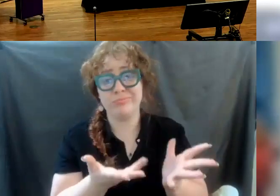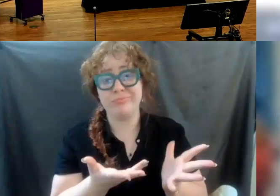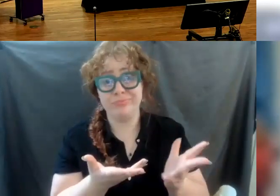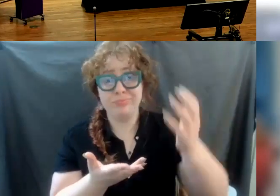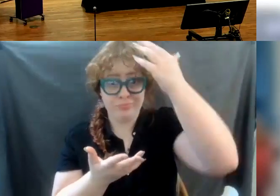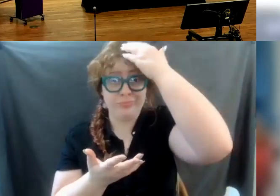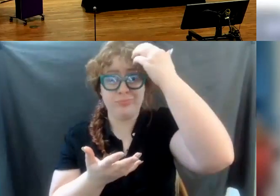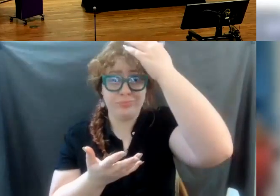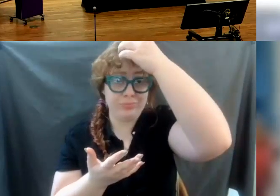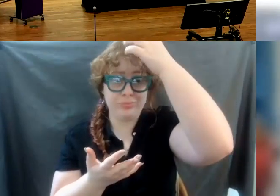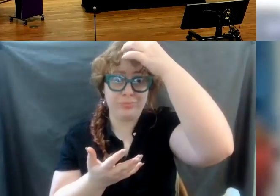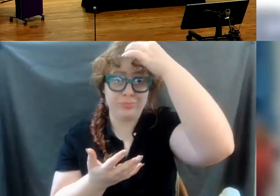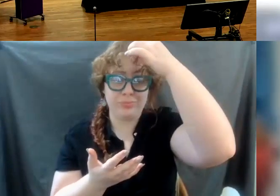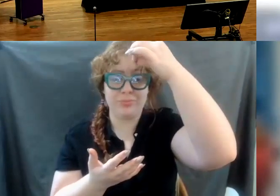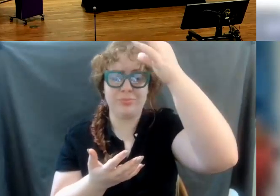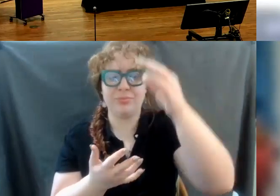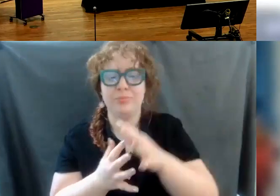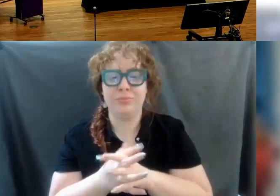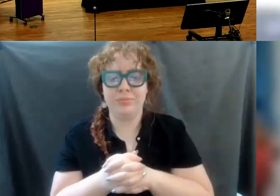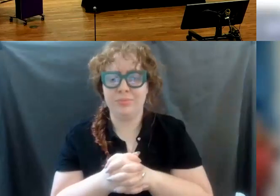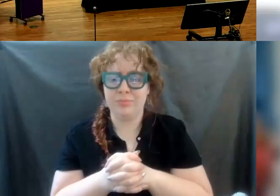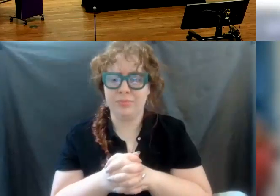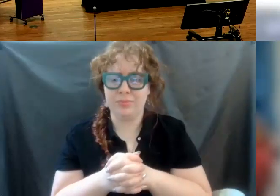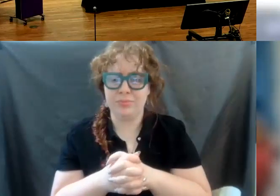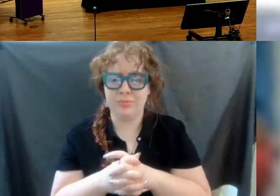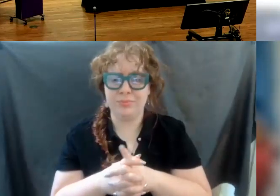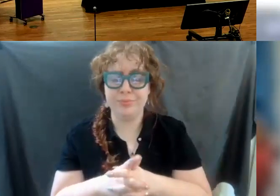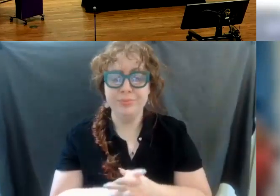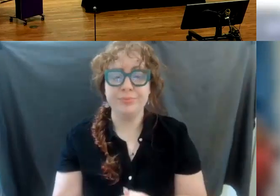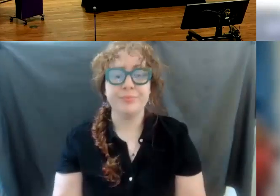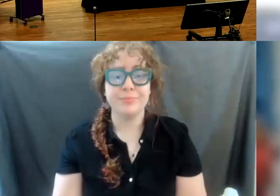I- I will add to that.